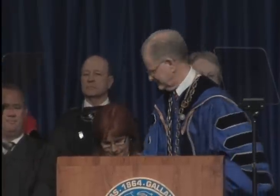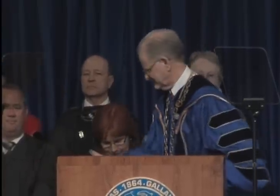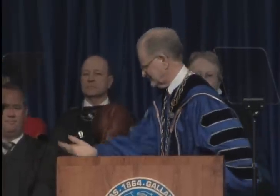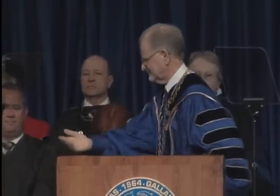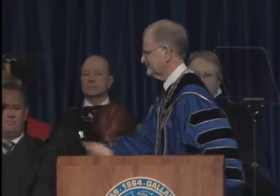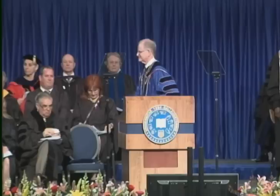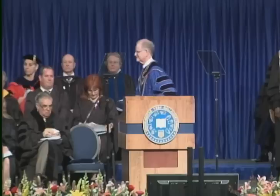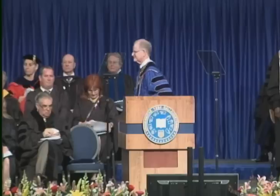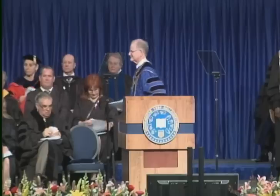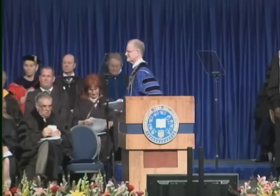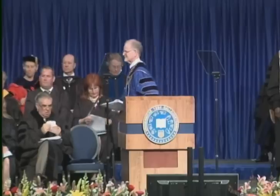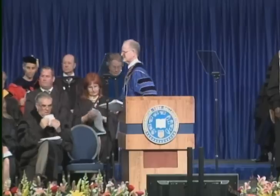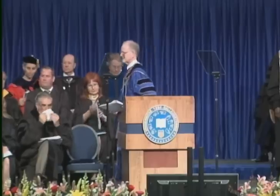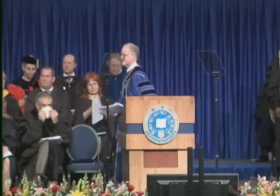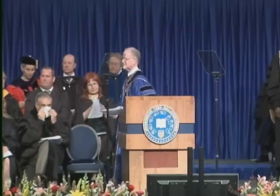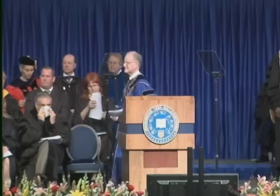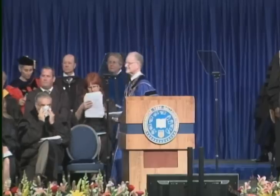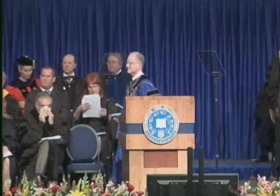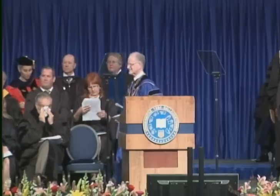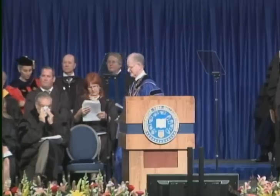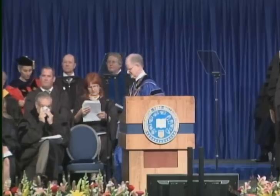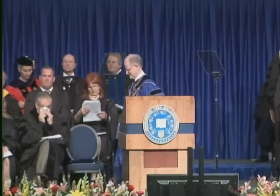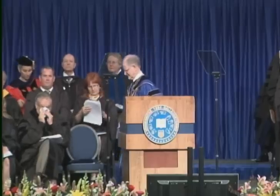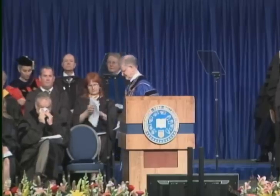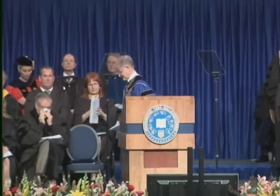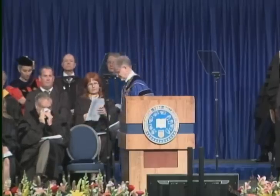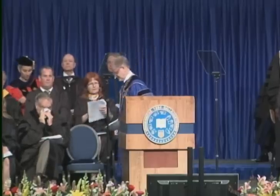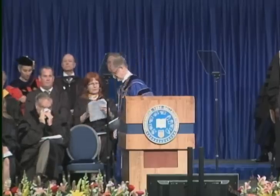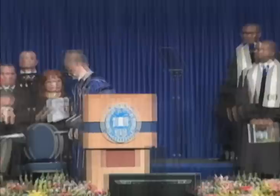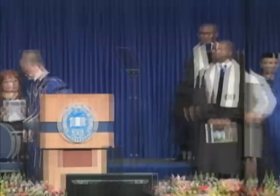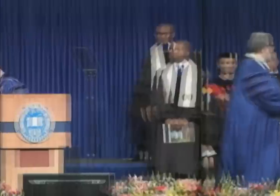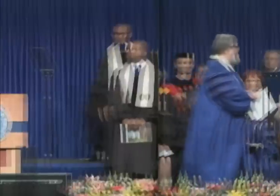Will the Board members please be seated and Dr. Soukup, please come to the podium.